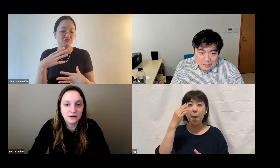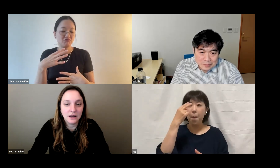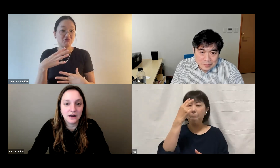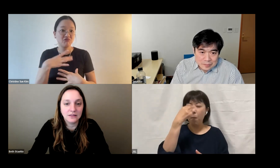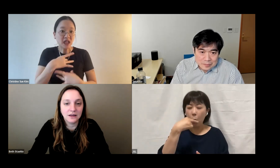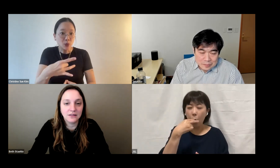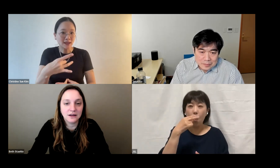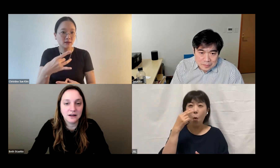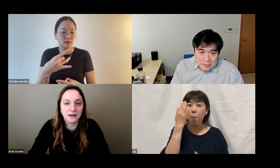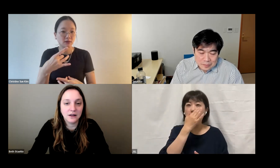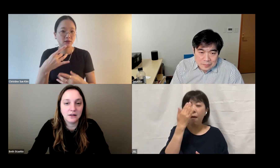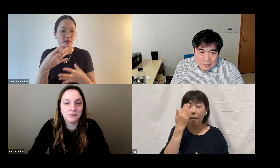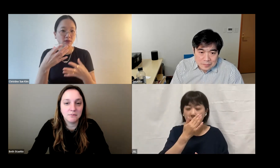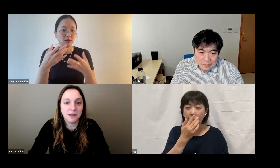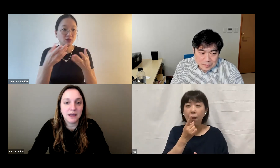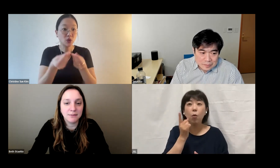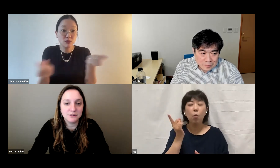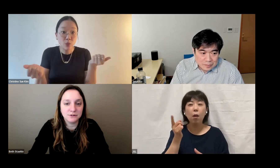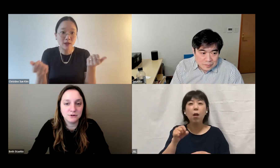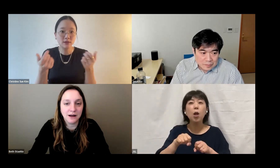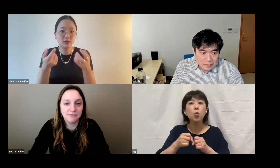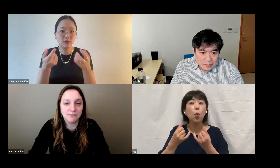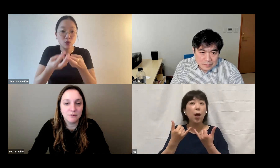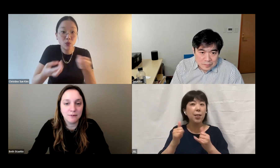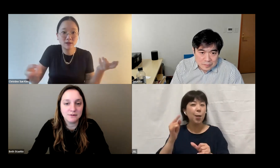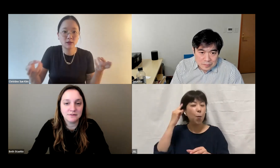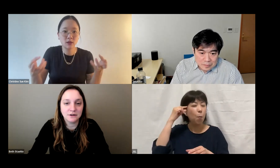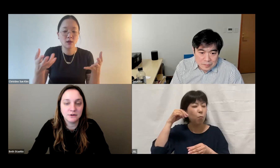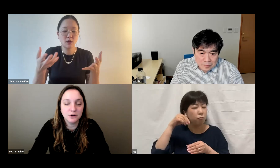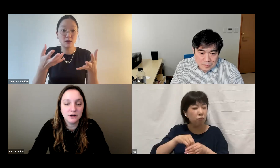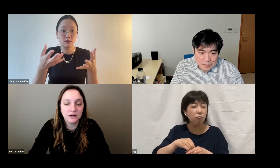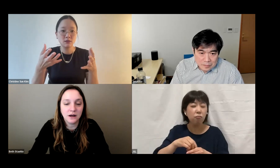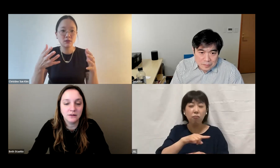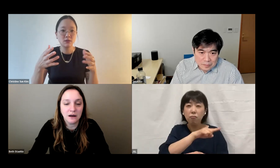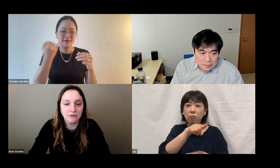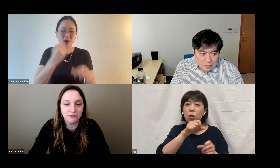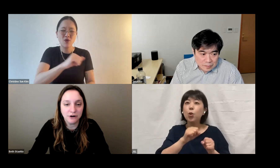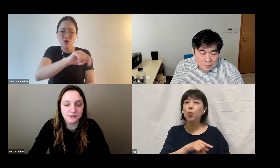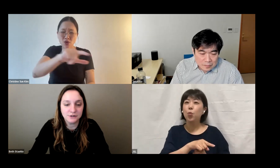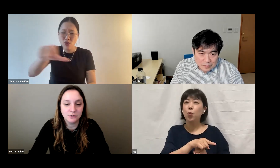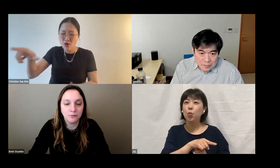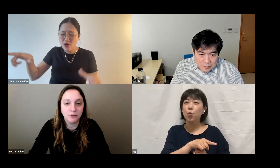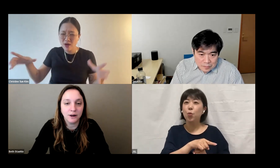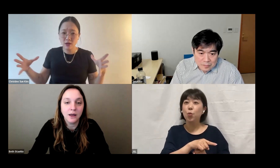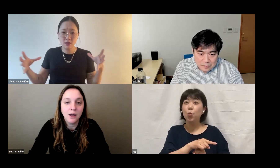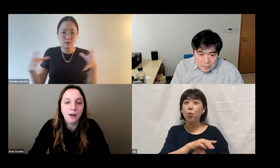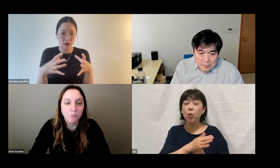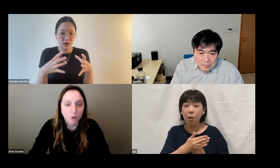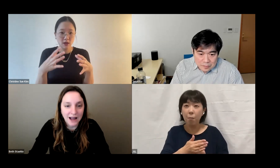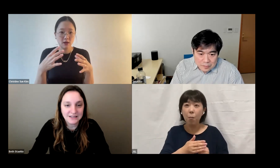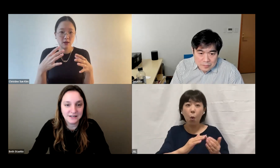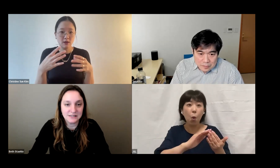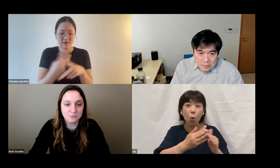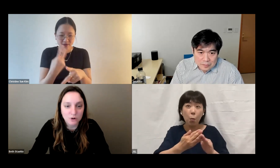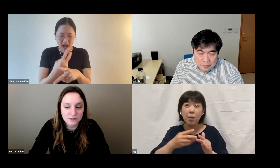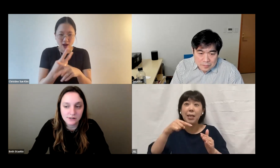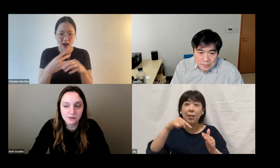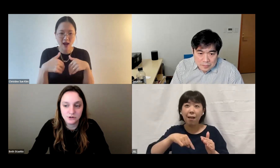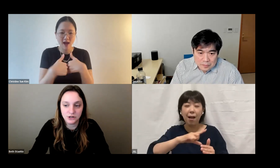And I think that being able to have more members of the community allow for us to incorporate more ideas, more solutions.